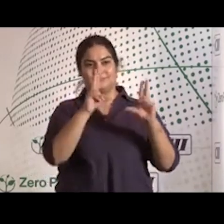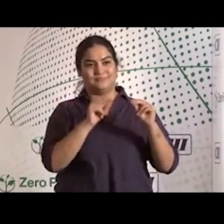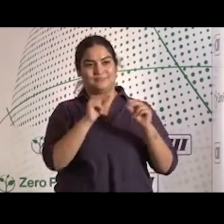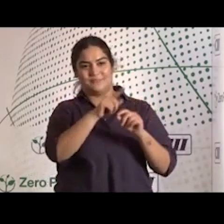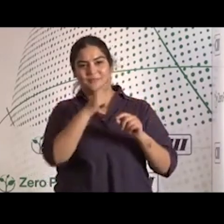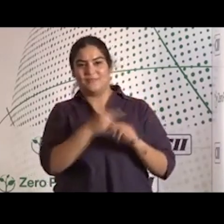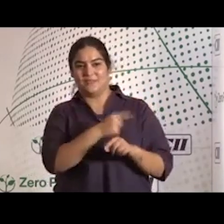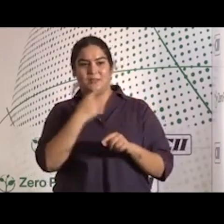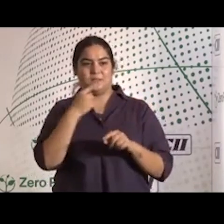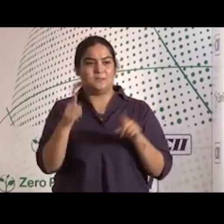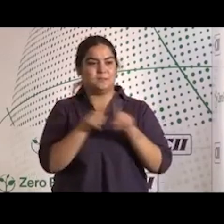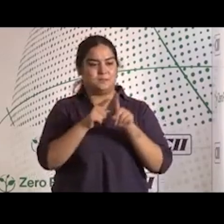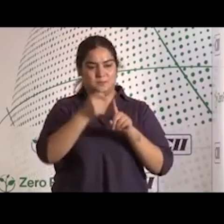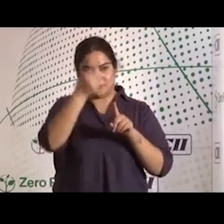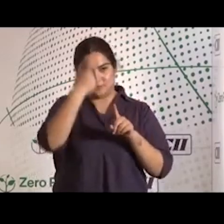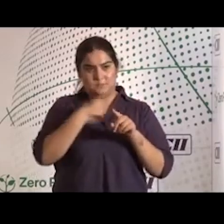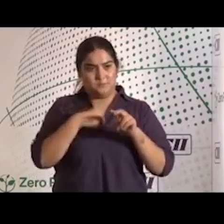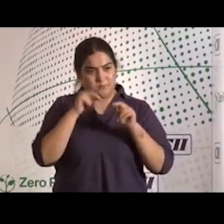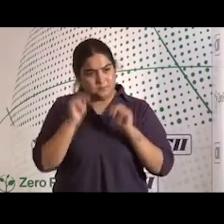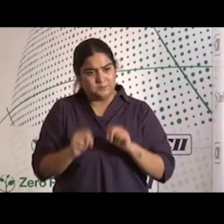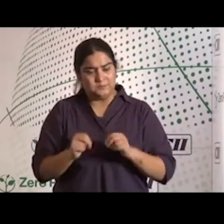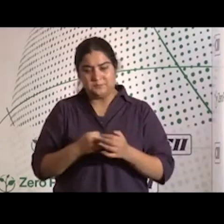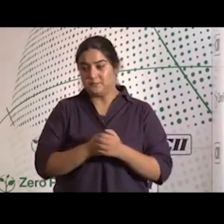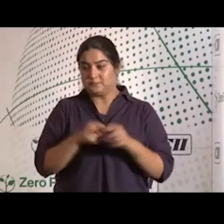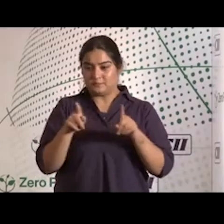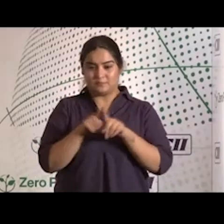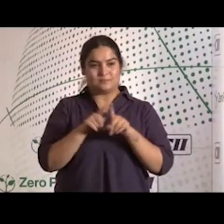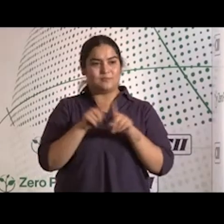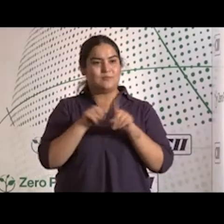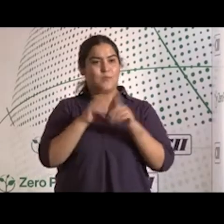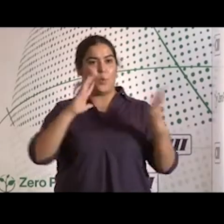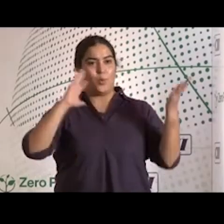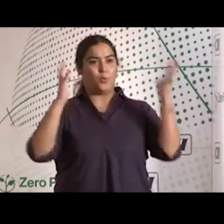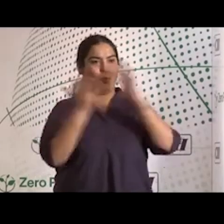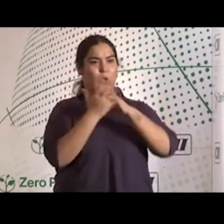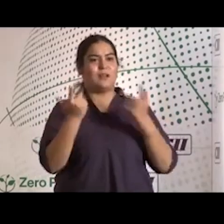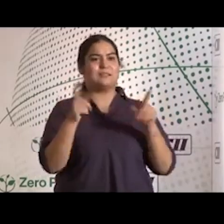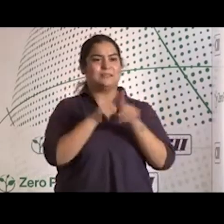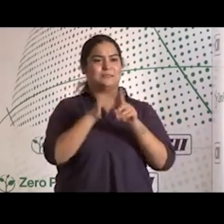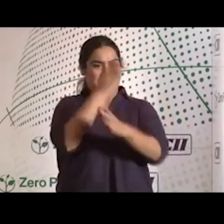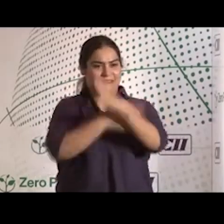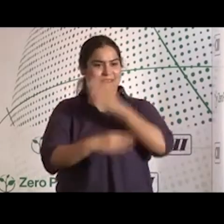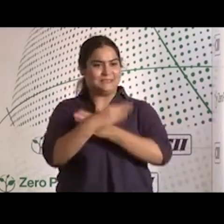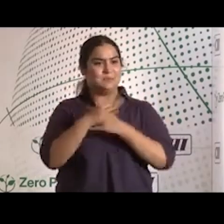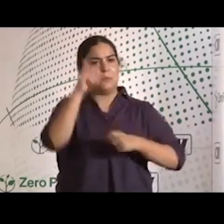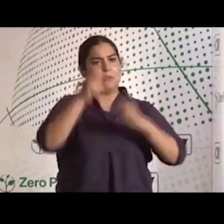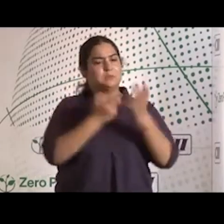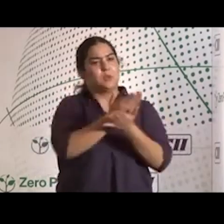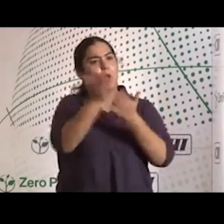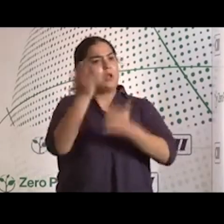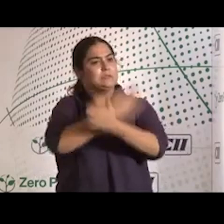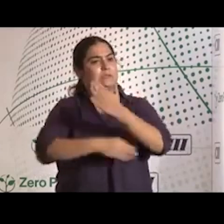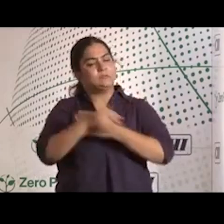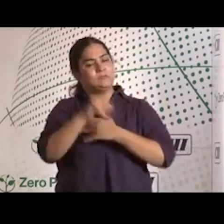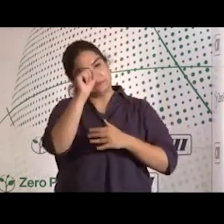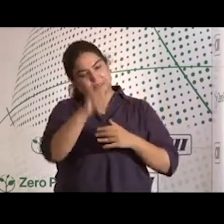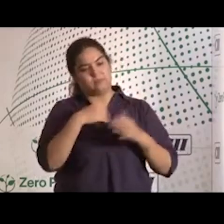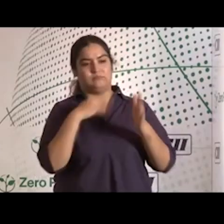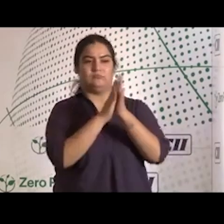with believing in disability and and perspective. I appreciate